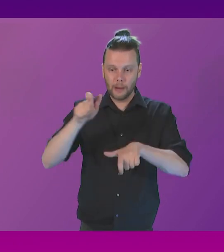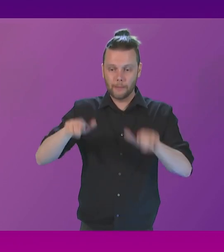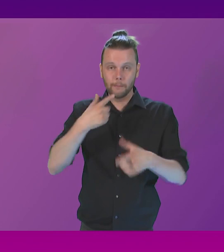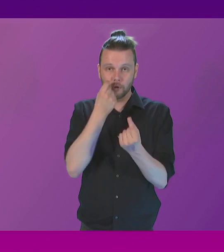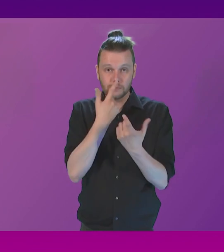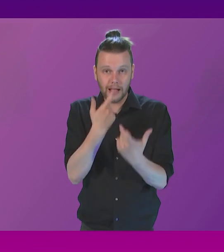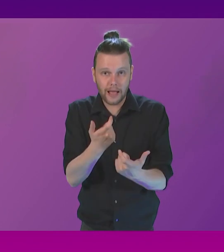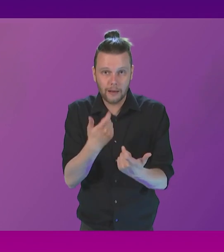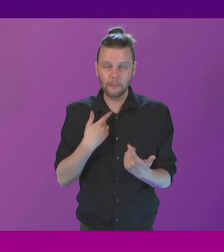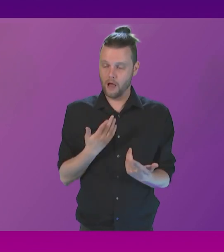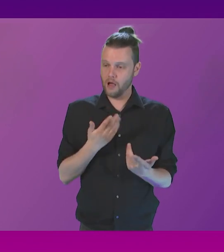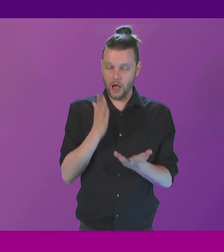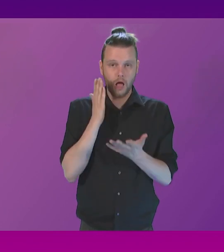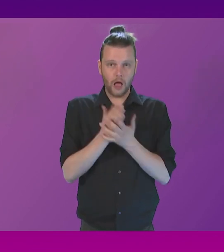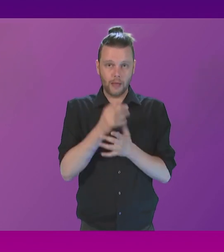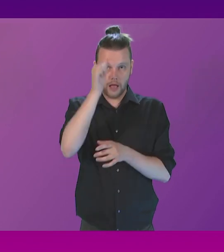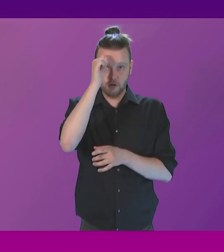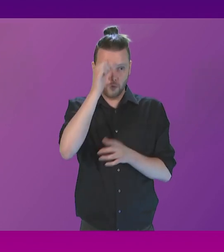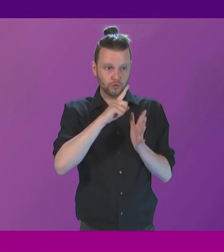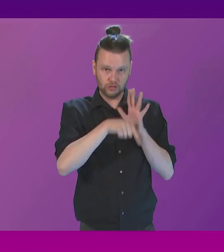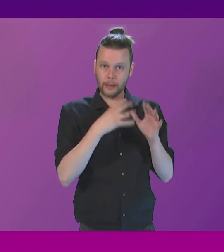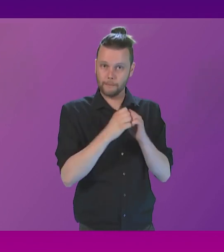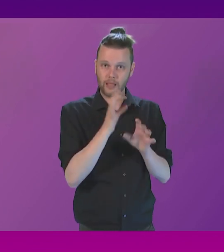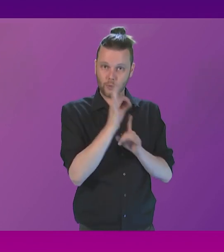but I do not take away at all from the premise of Jackie Baillie’s question, which is right: